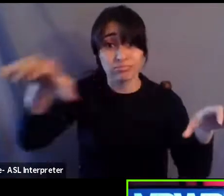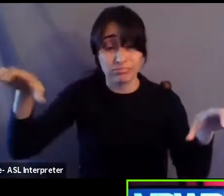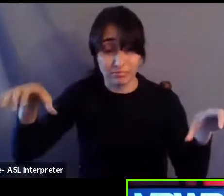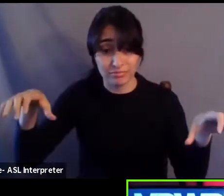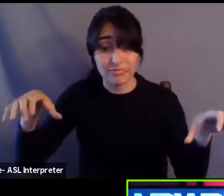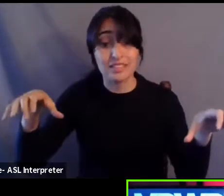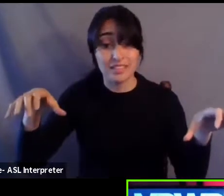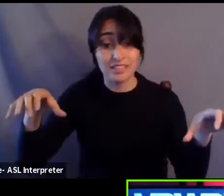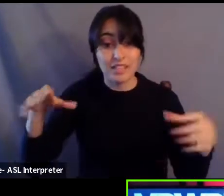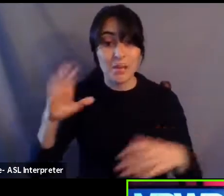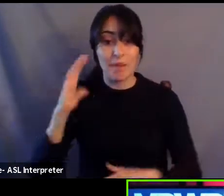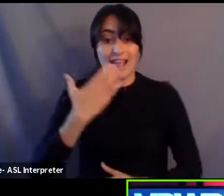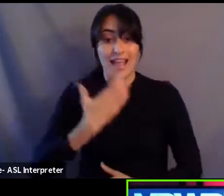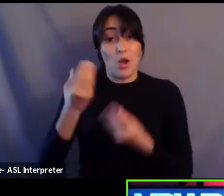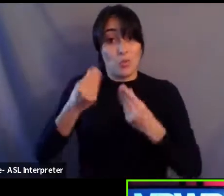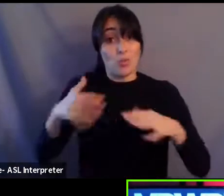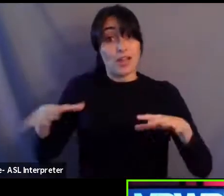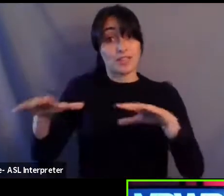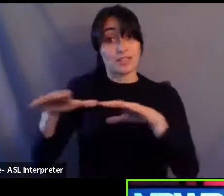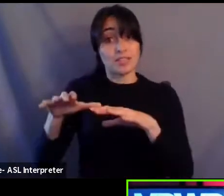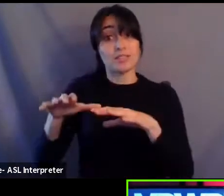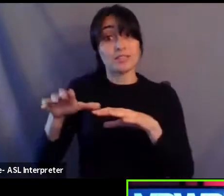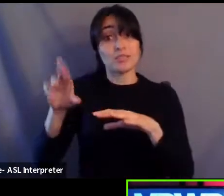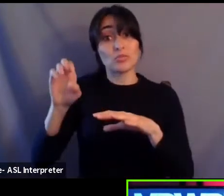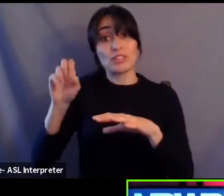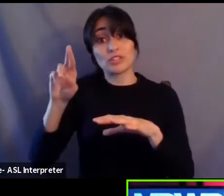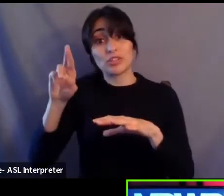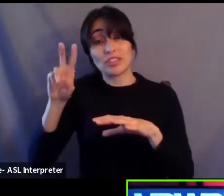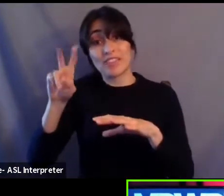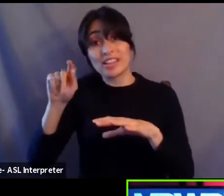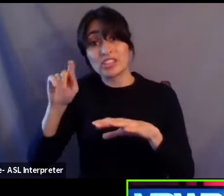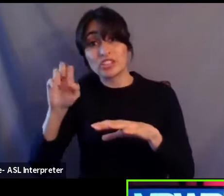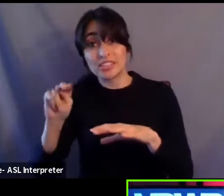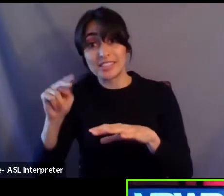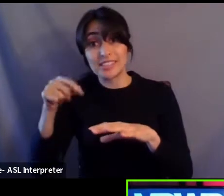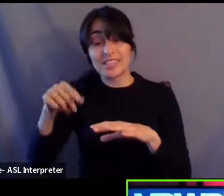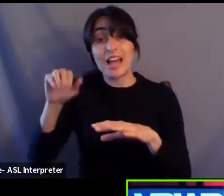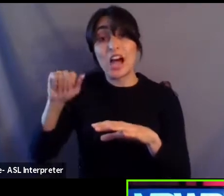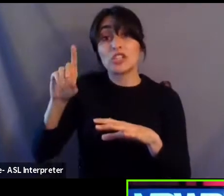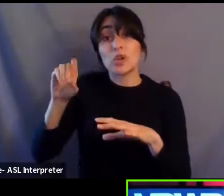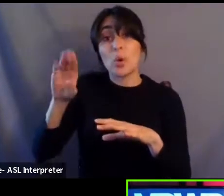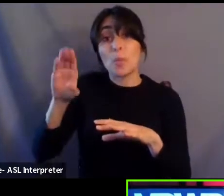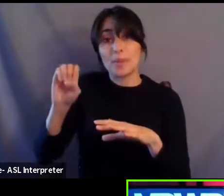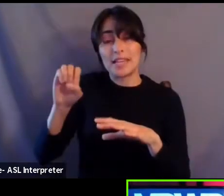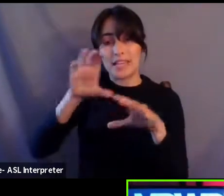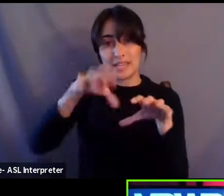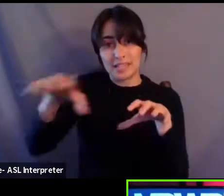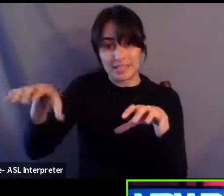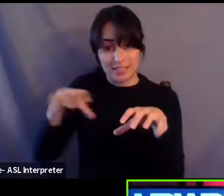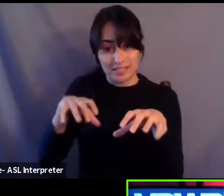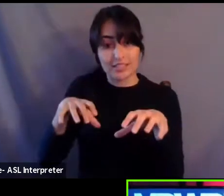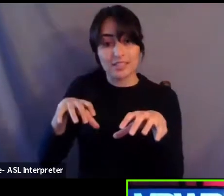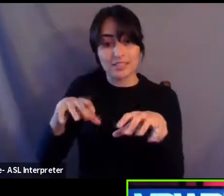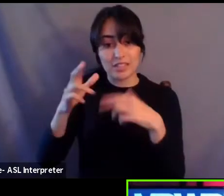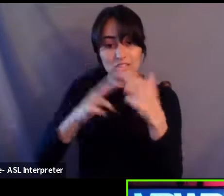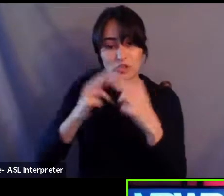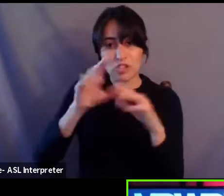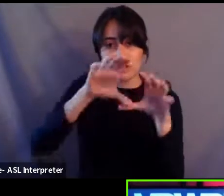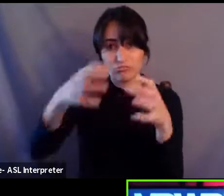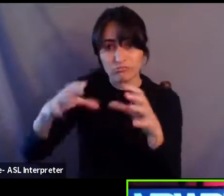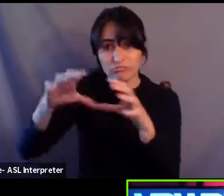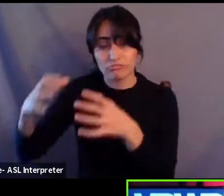On our reservation there are the Adobes my people lived in for generations and hundreds of years.